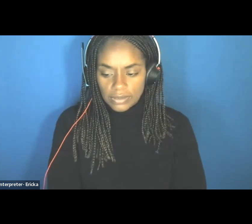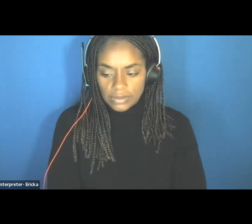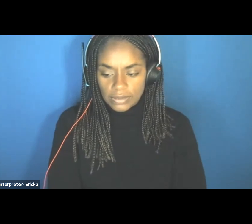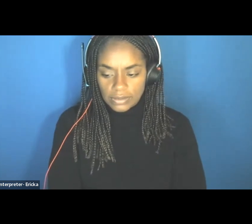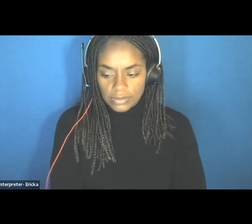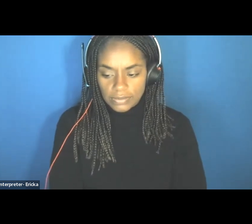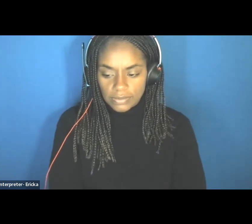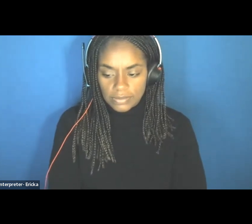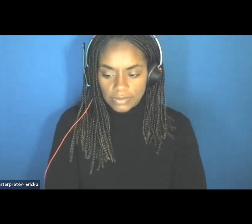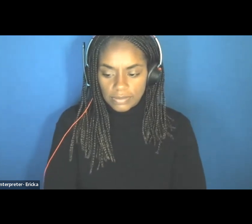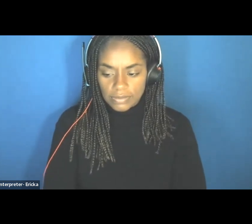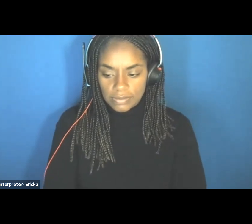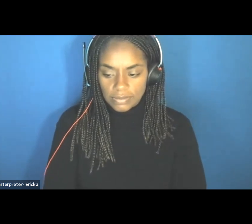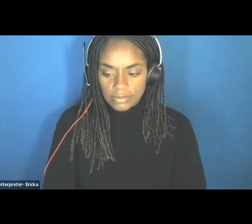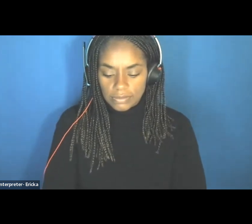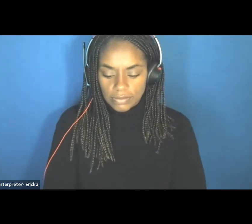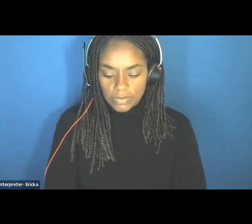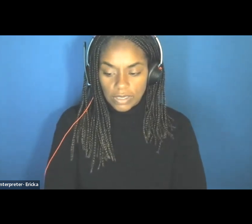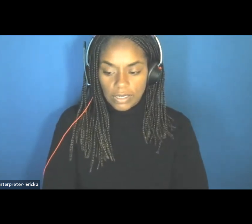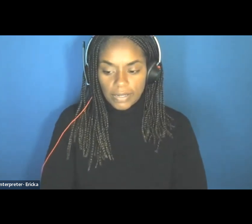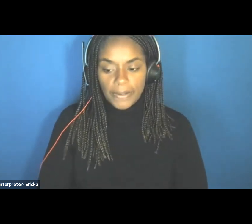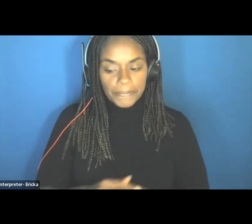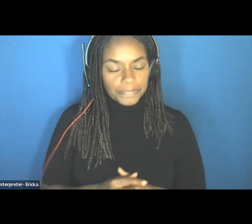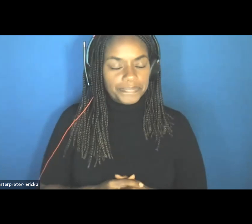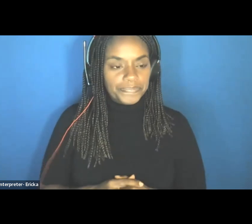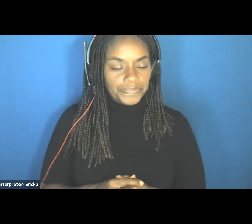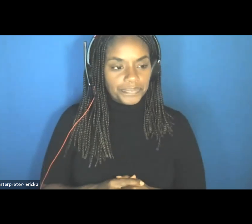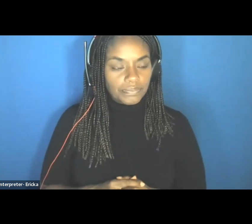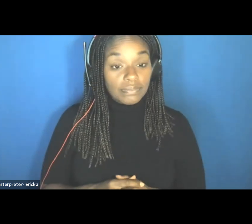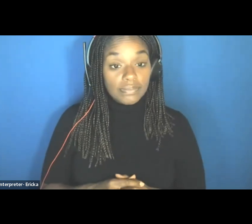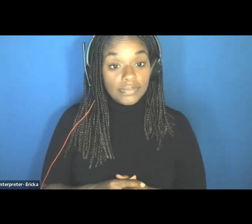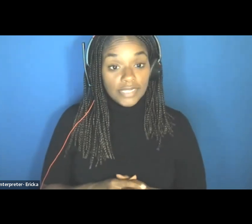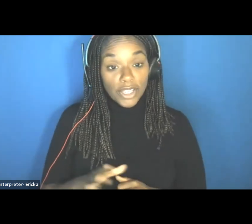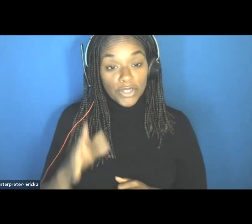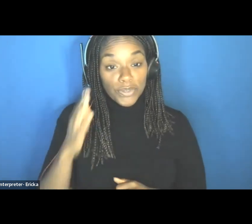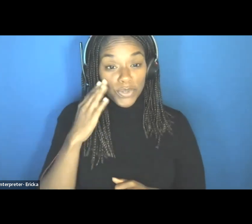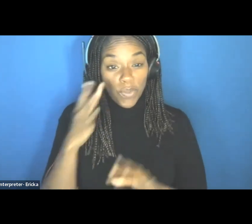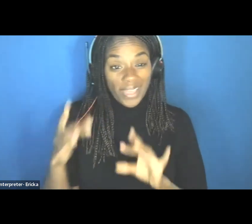And one of my things is actually the beginning of the welcoming.